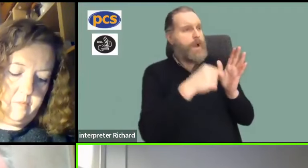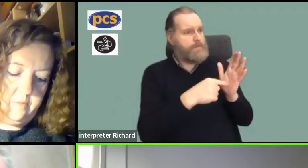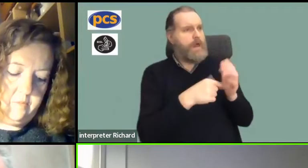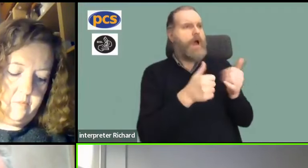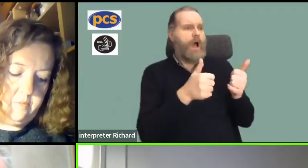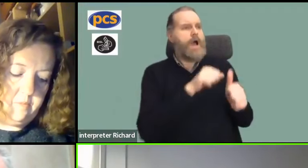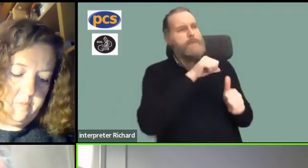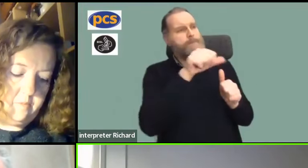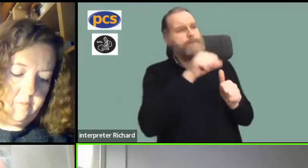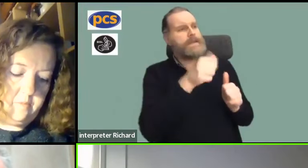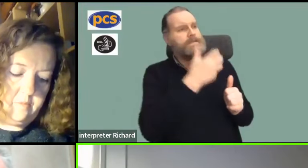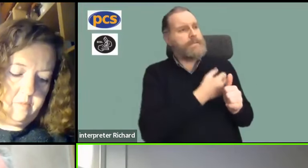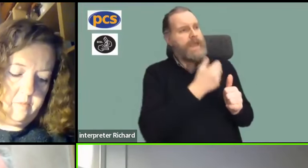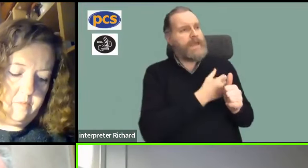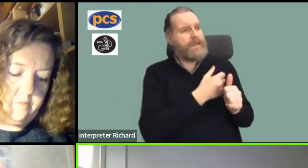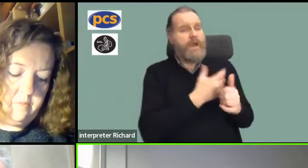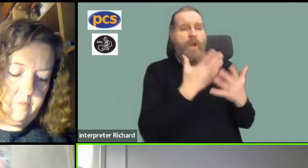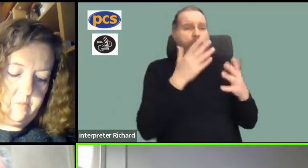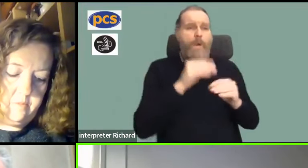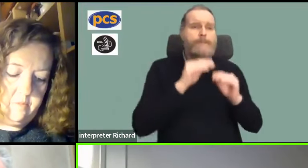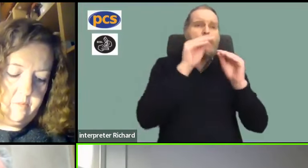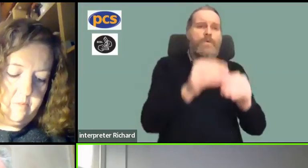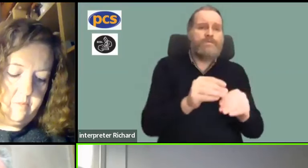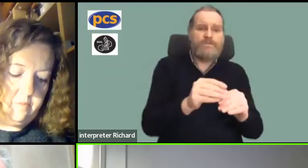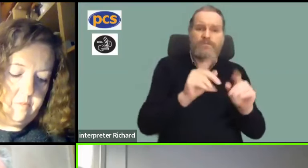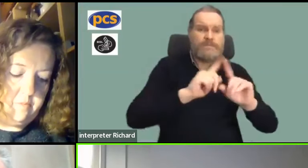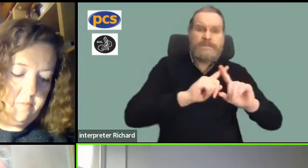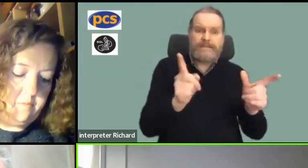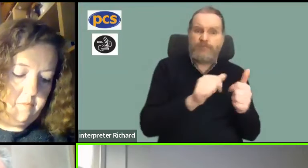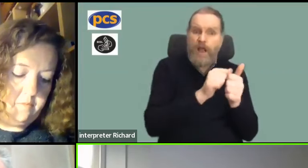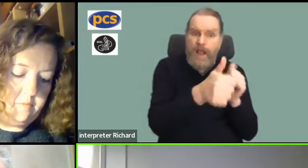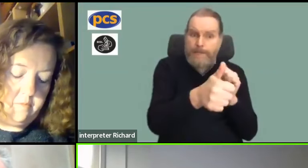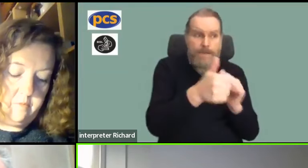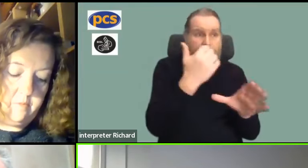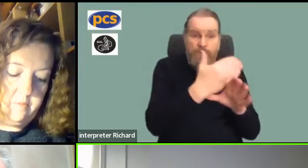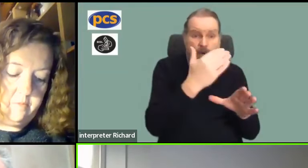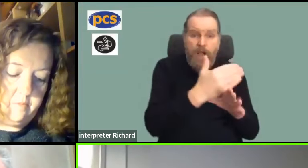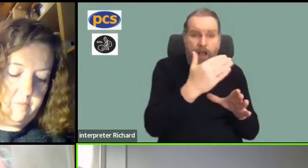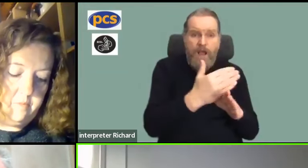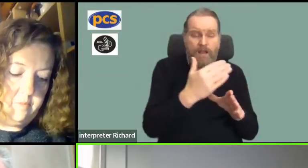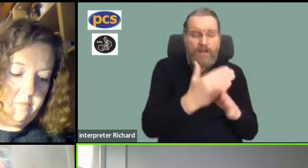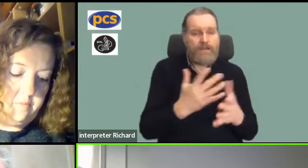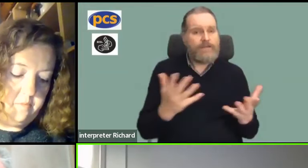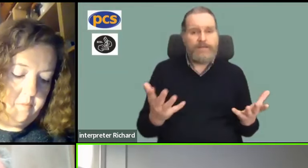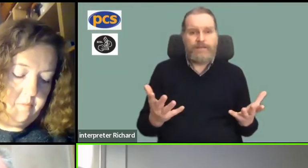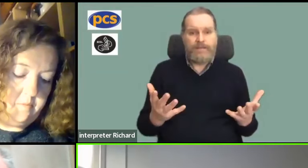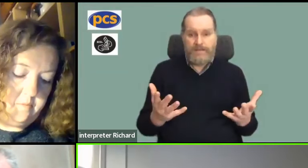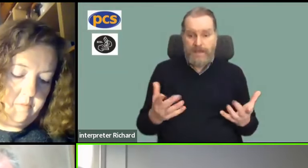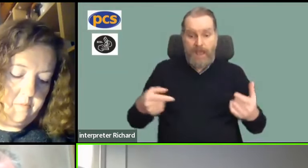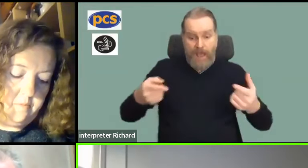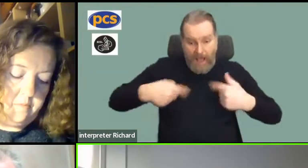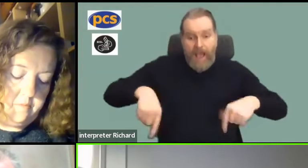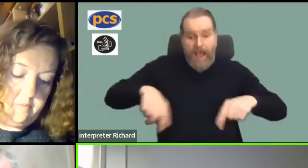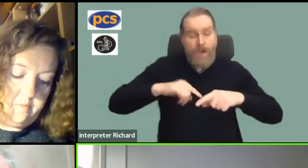go to another government department and get t a a promotion or find a job elsewhere. That pays more so That pays more so.